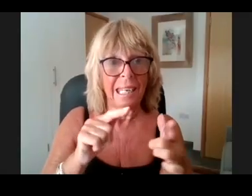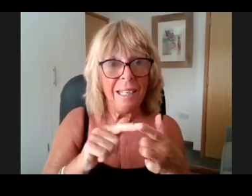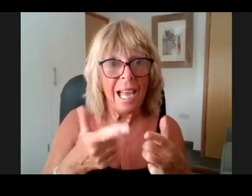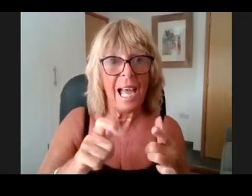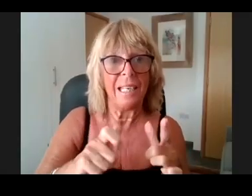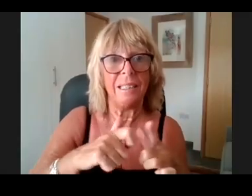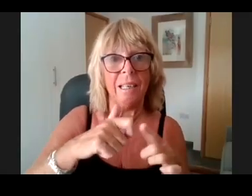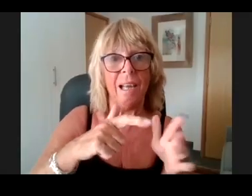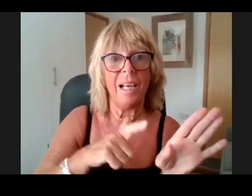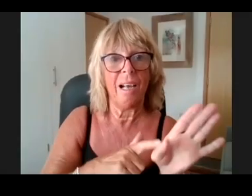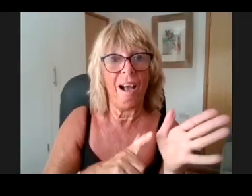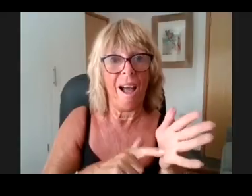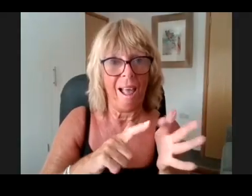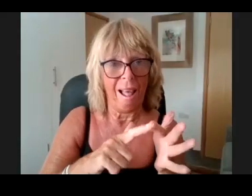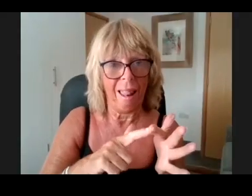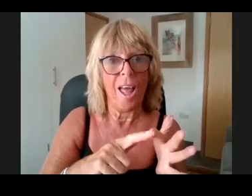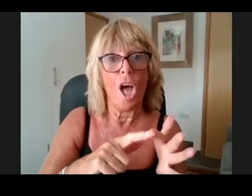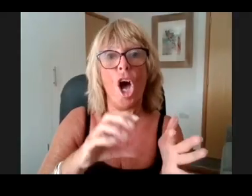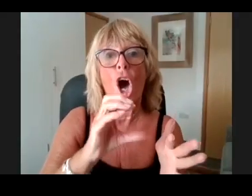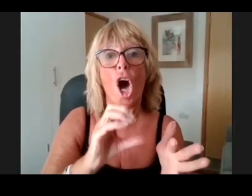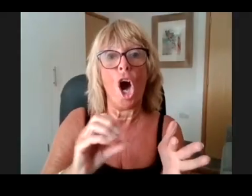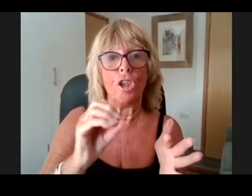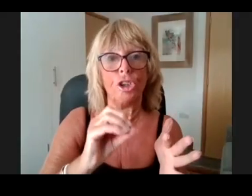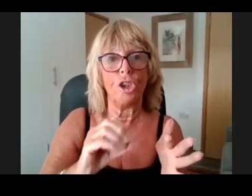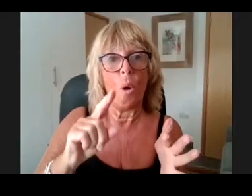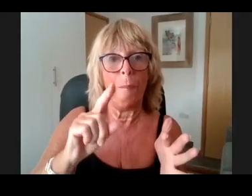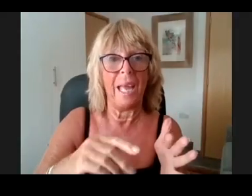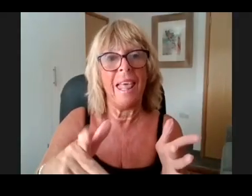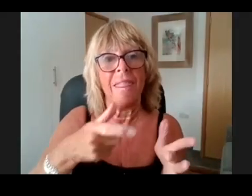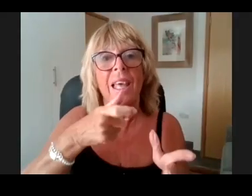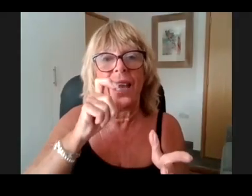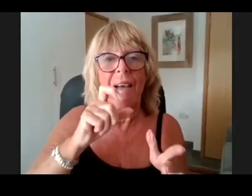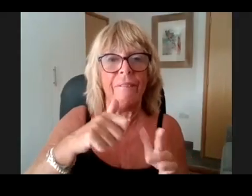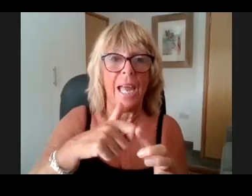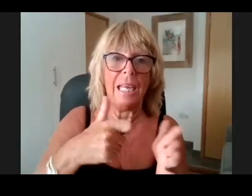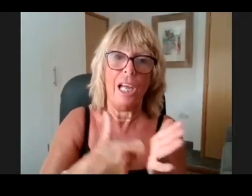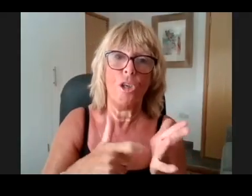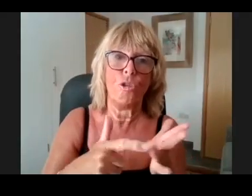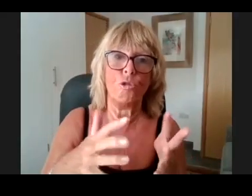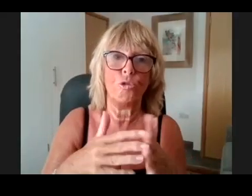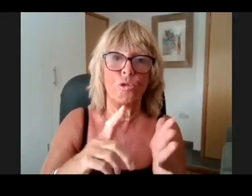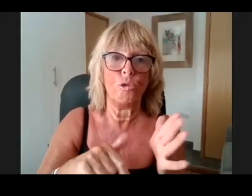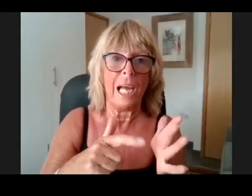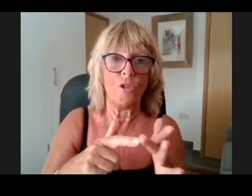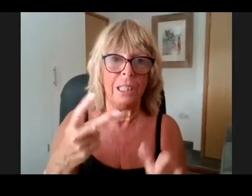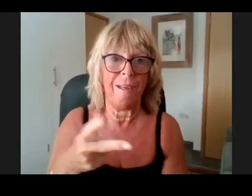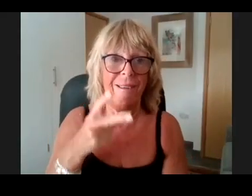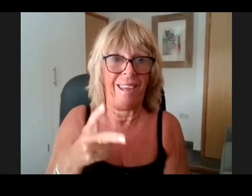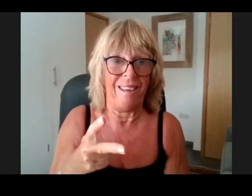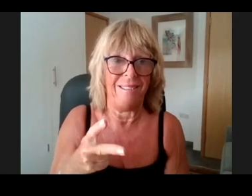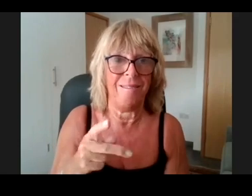in October again in the Grow Box Cafe Krowji